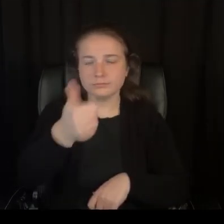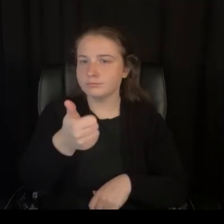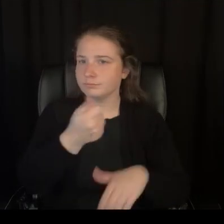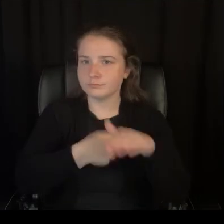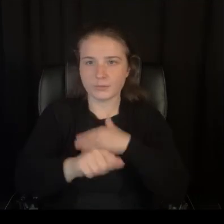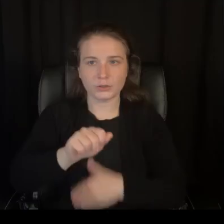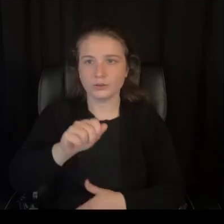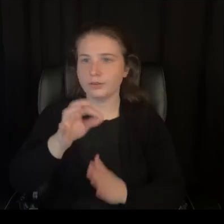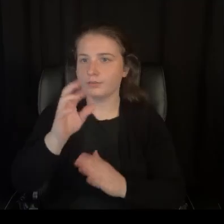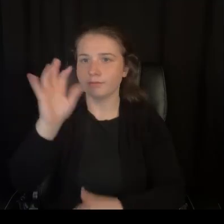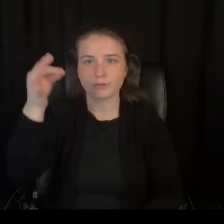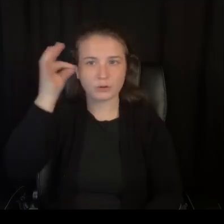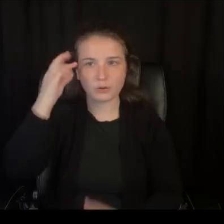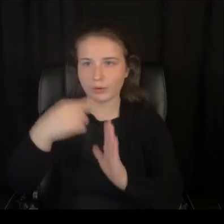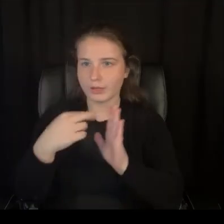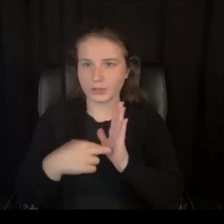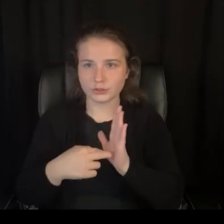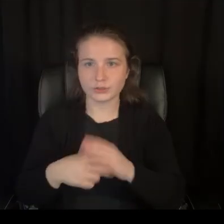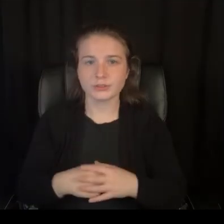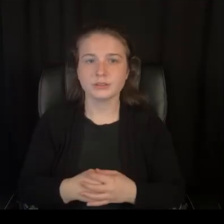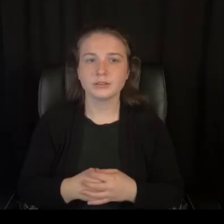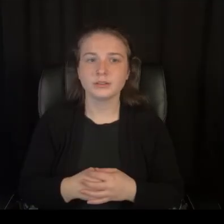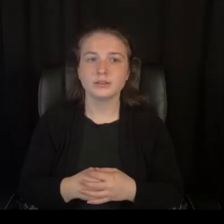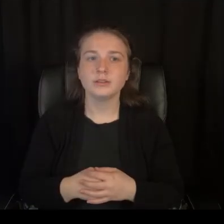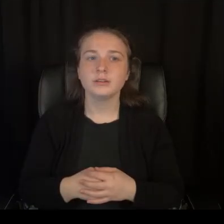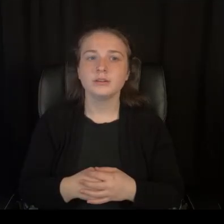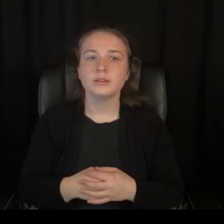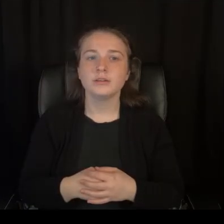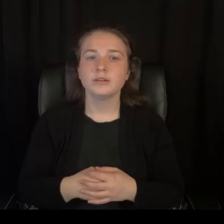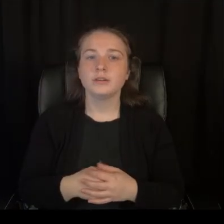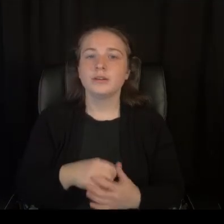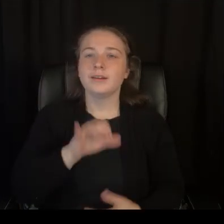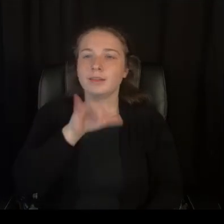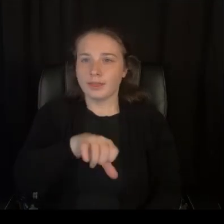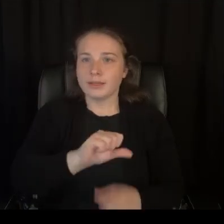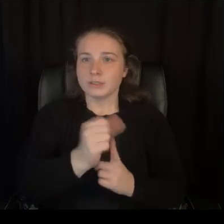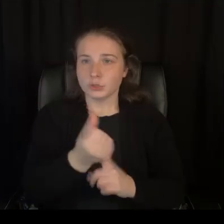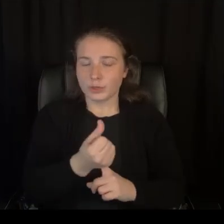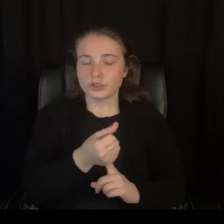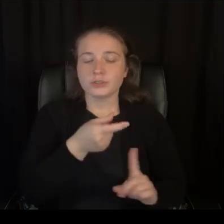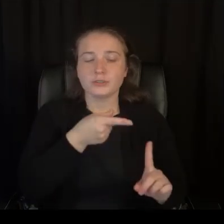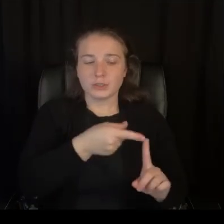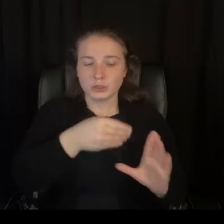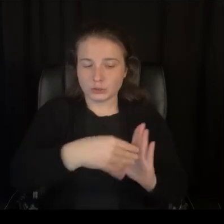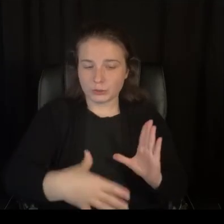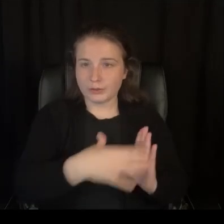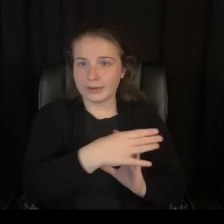under the federal regulations. In those cases, the student and the student's parents